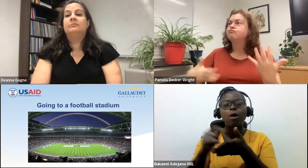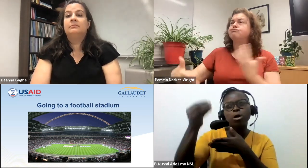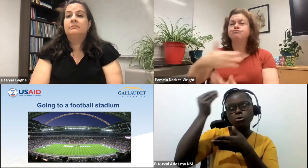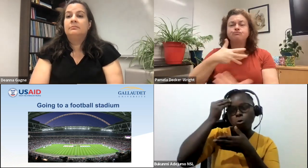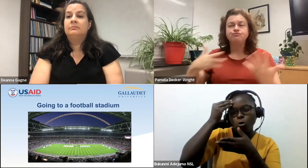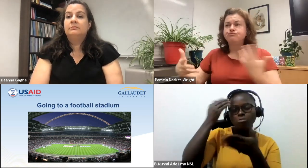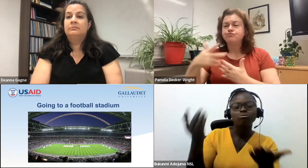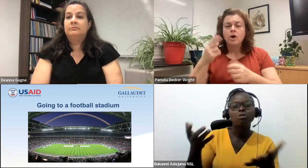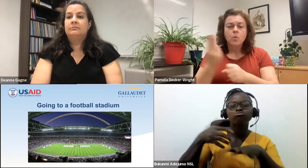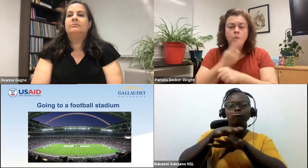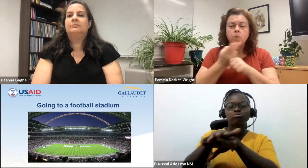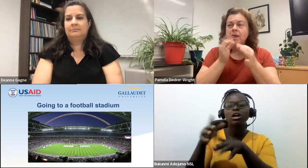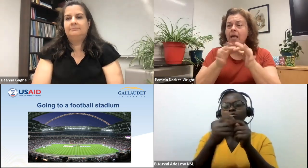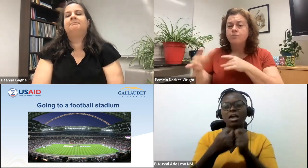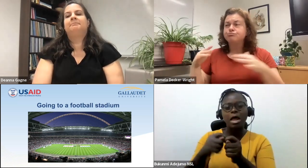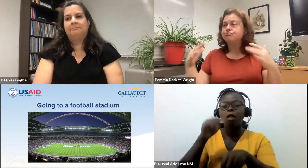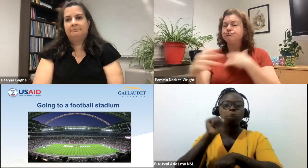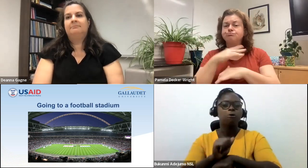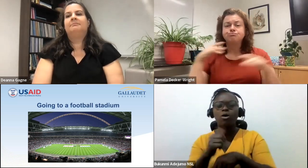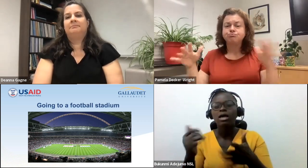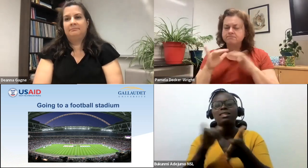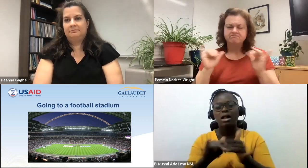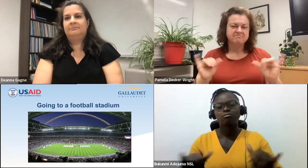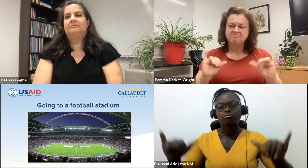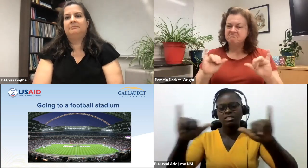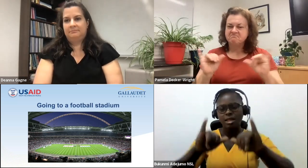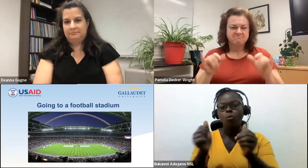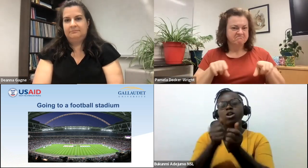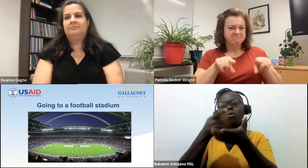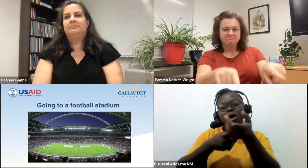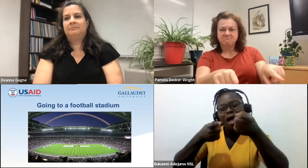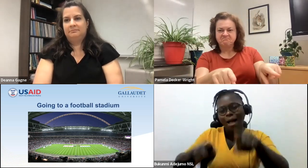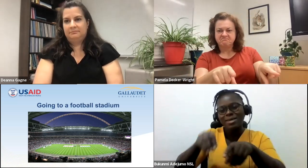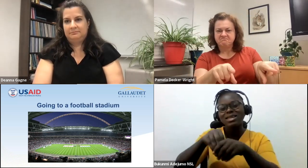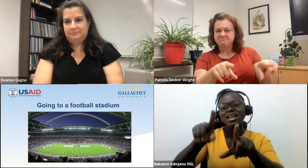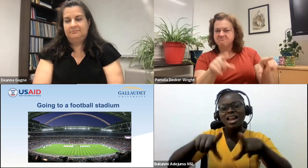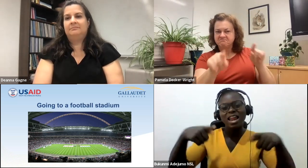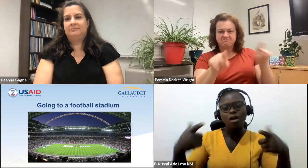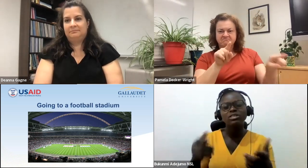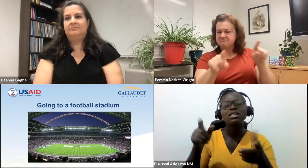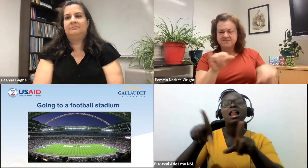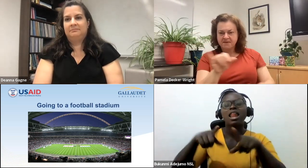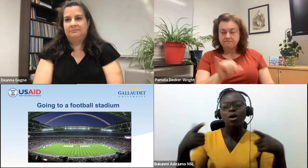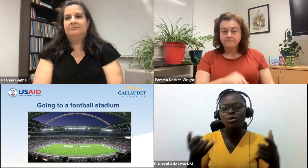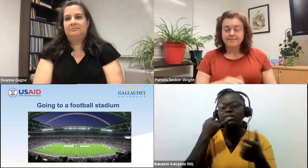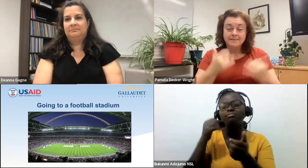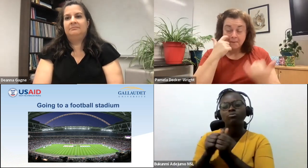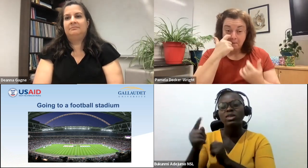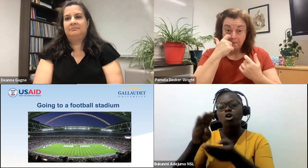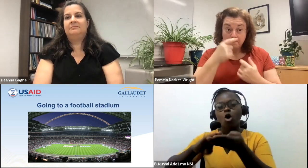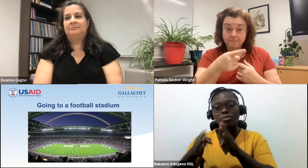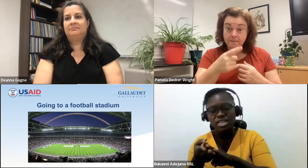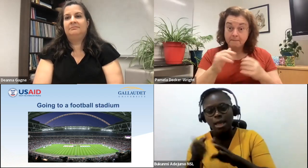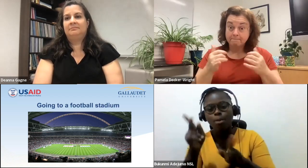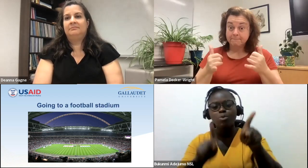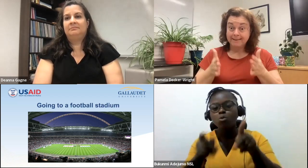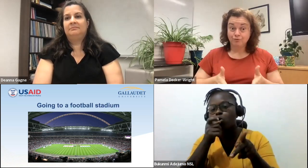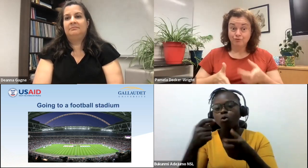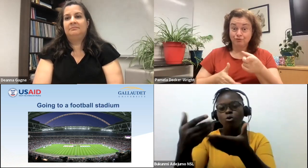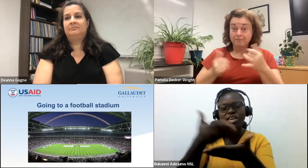There are people who interact in a certain language, and they're using it on a daily basis in many settings, and it's very similar to this image of the stadium, the soccer game.